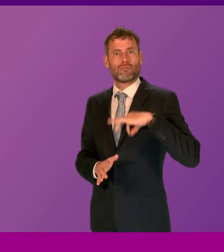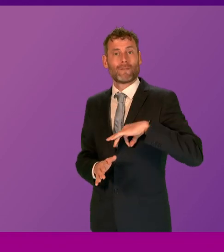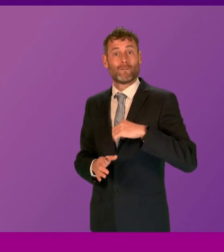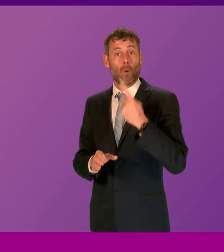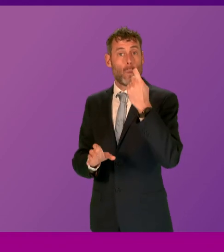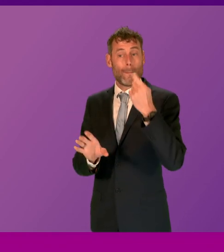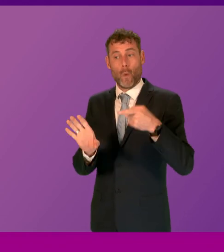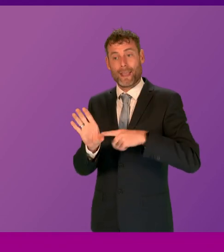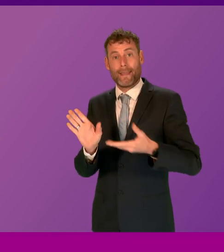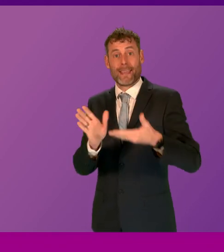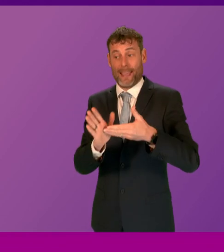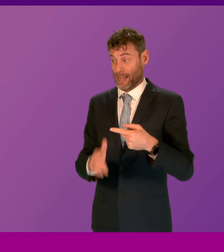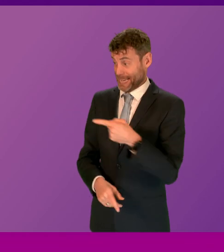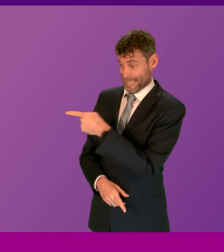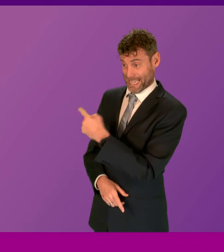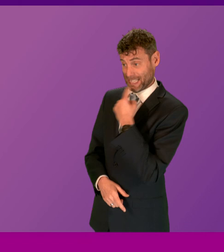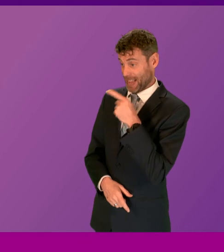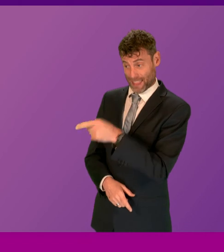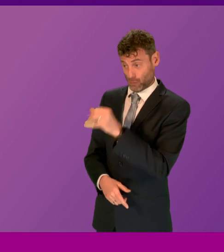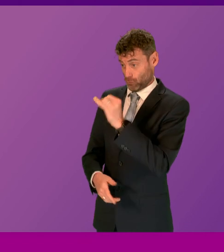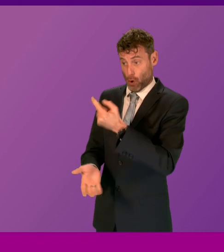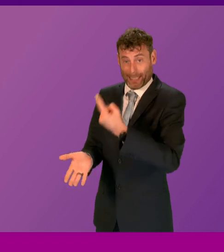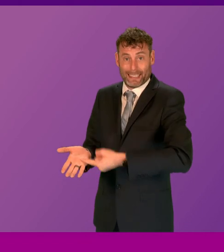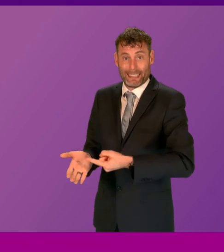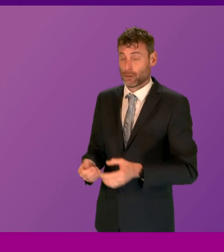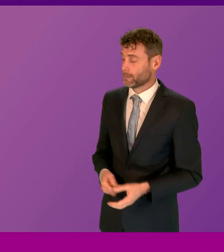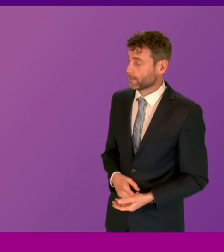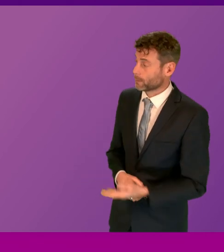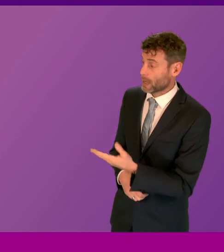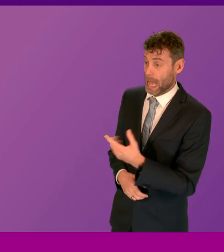I hesitate to say that I agree with Douglas Ross.